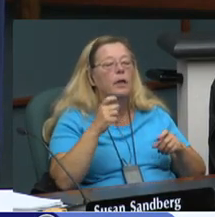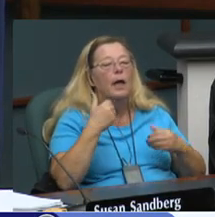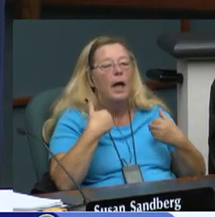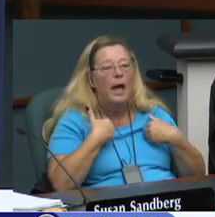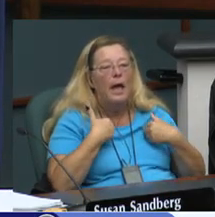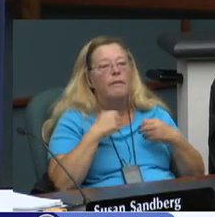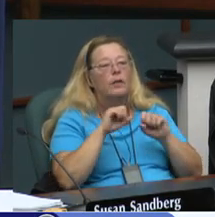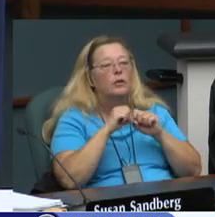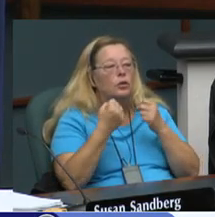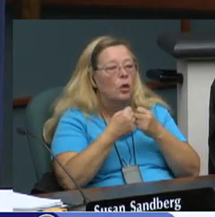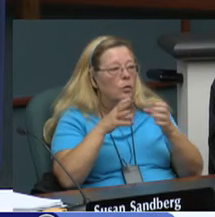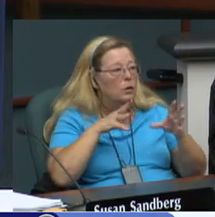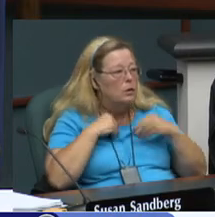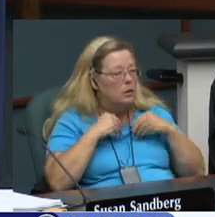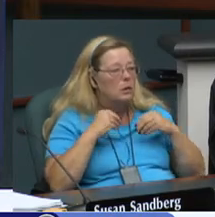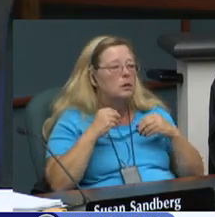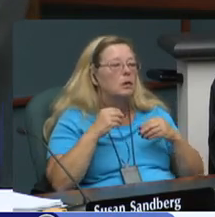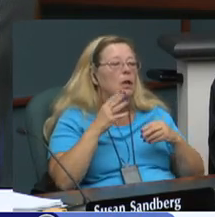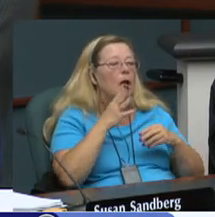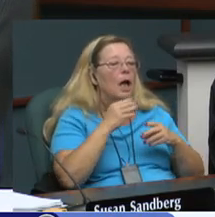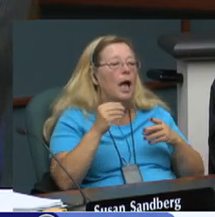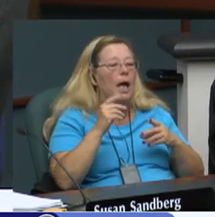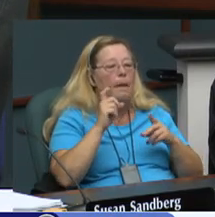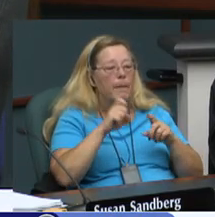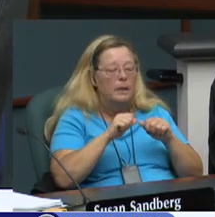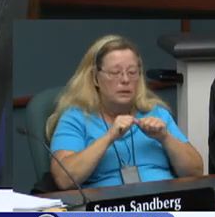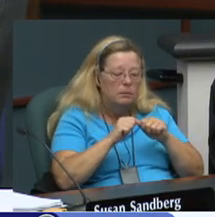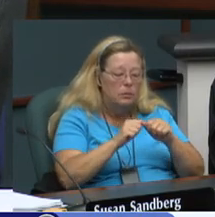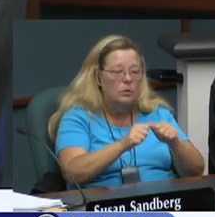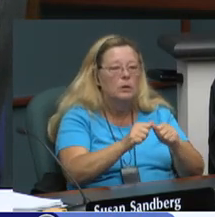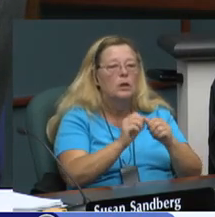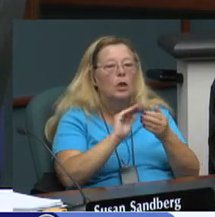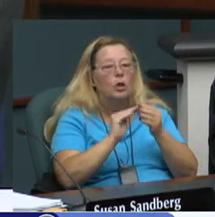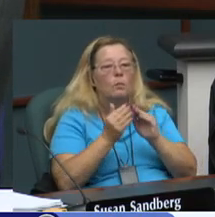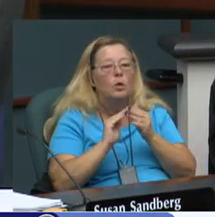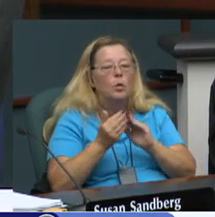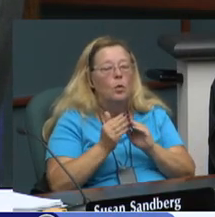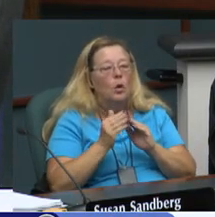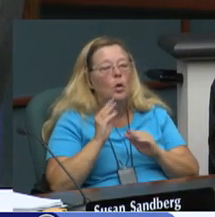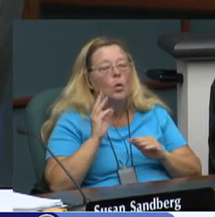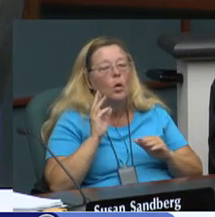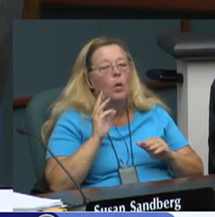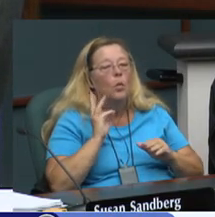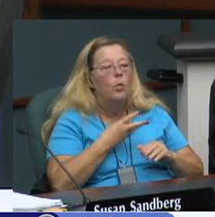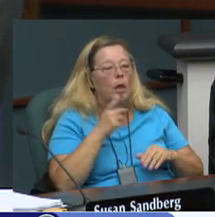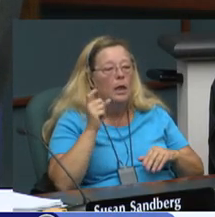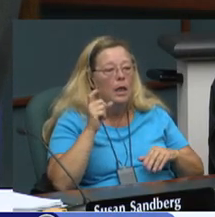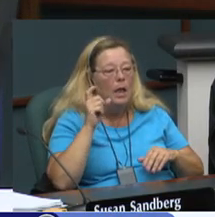will need to be resilient community we will need to we'll have to depend on